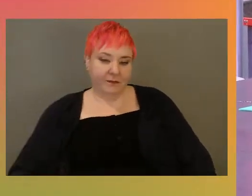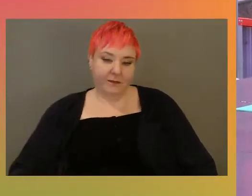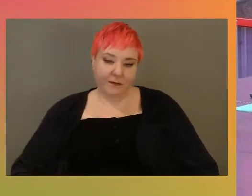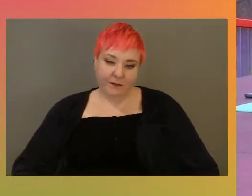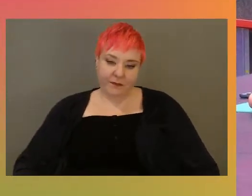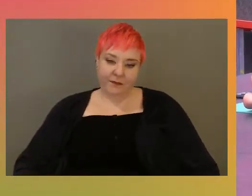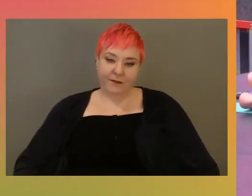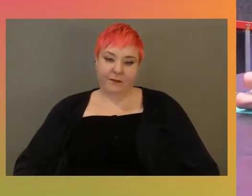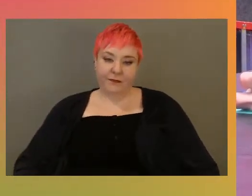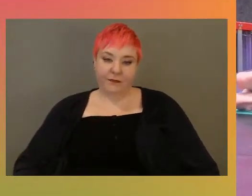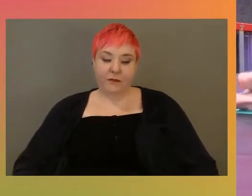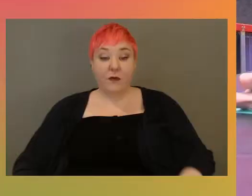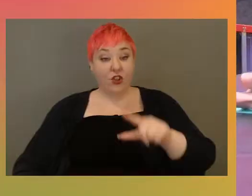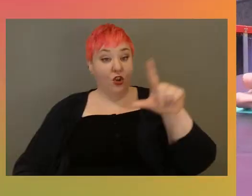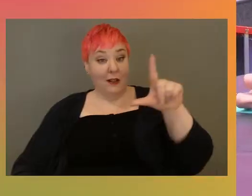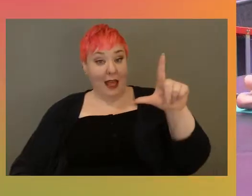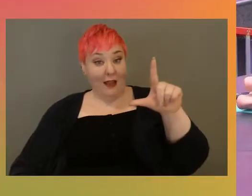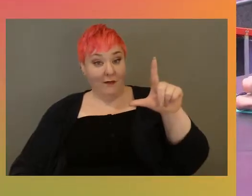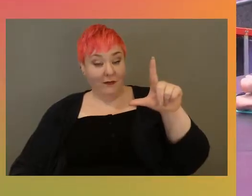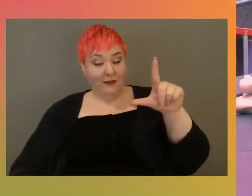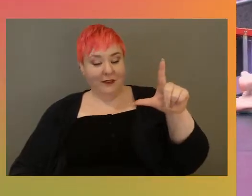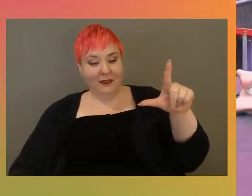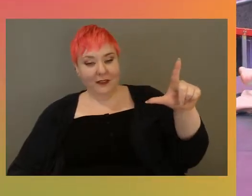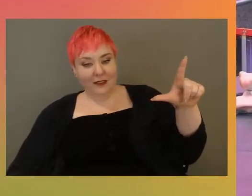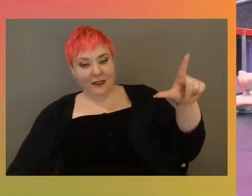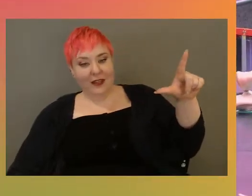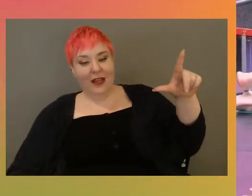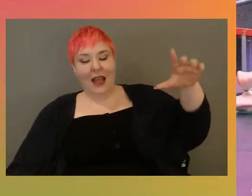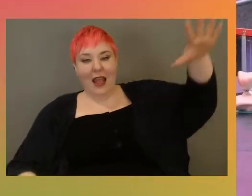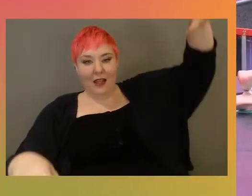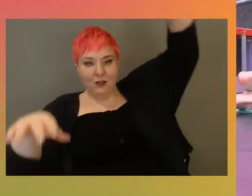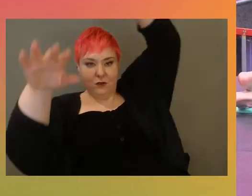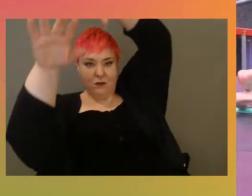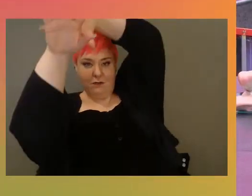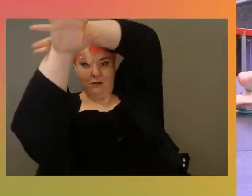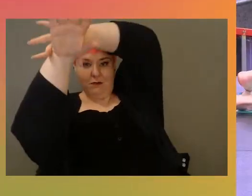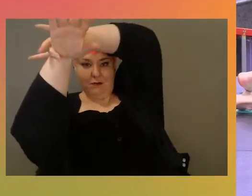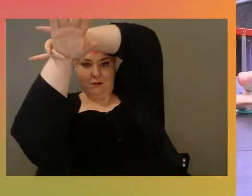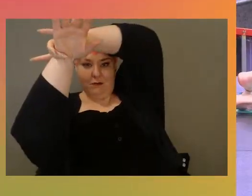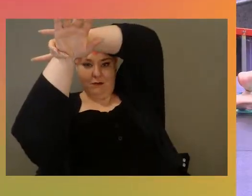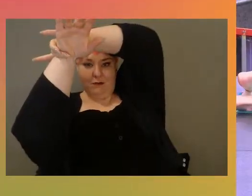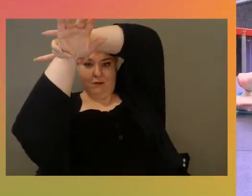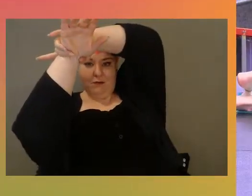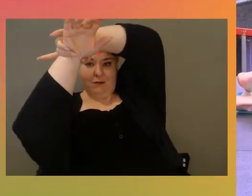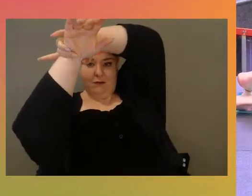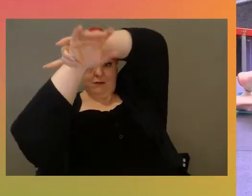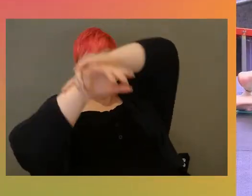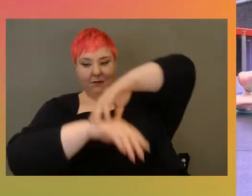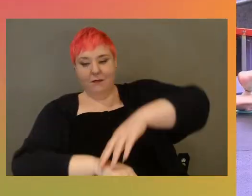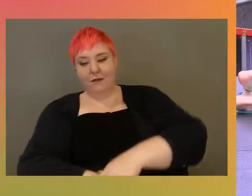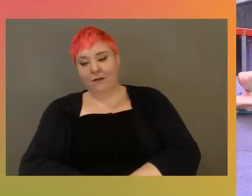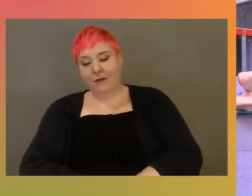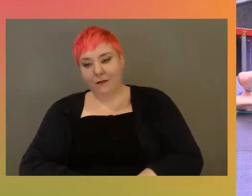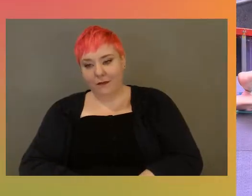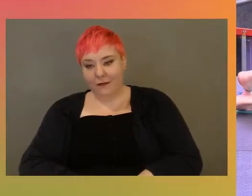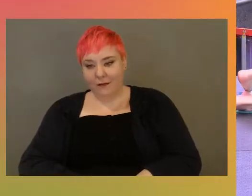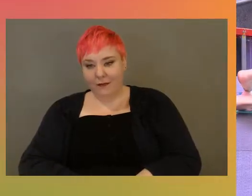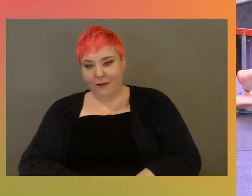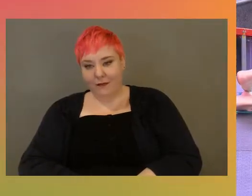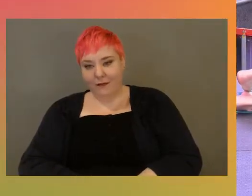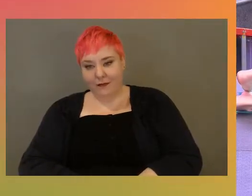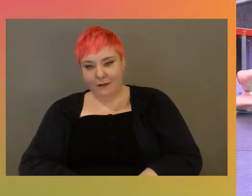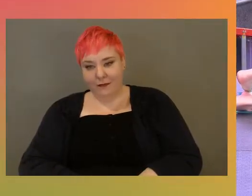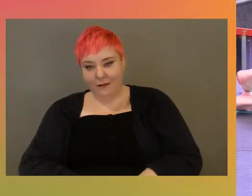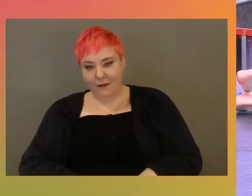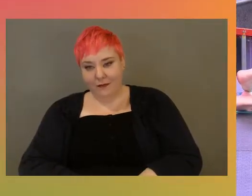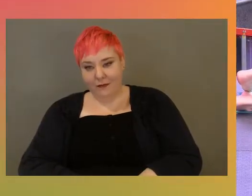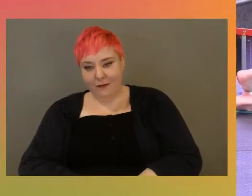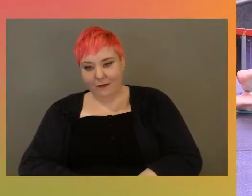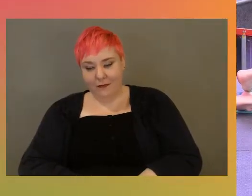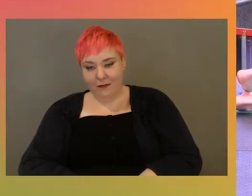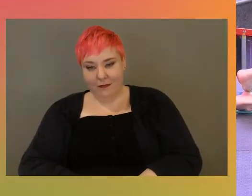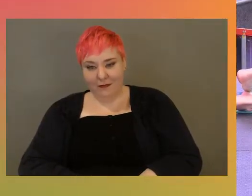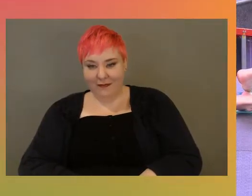ROLL OVER ONTO YOUR RIGHT SIDE.